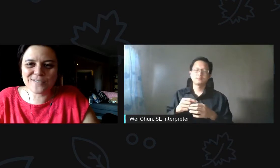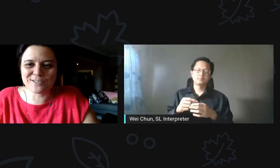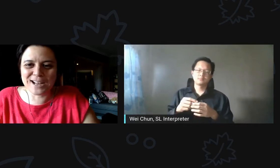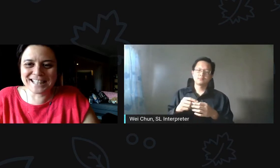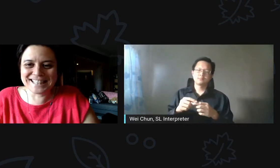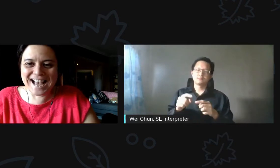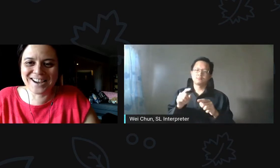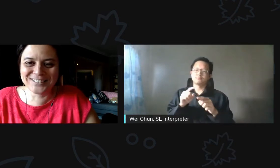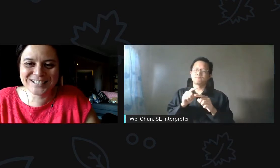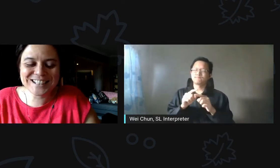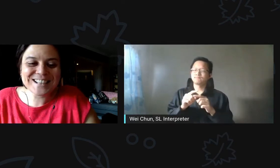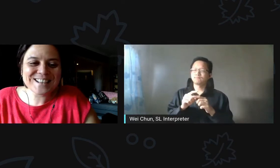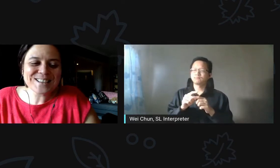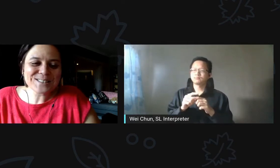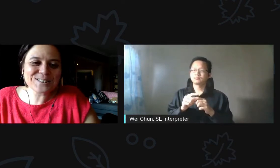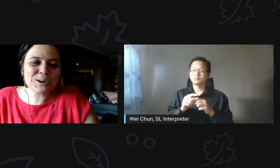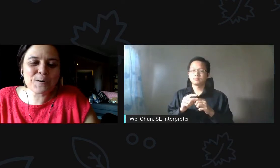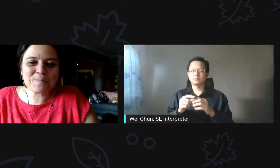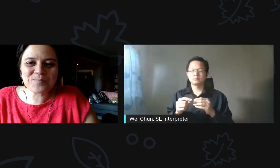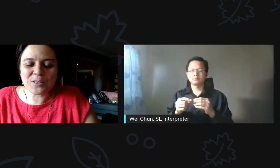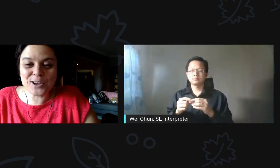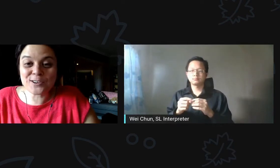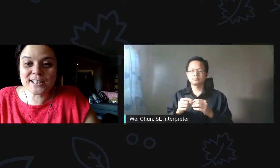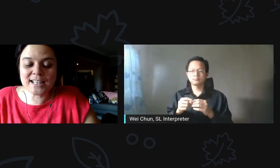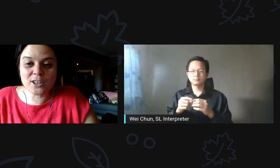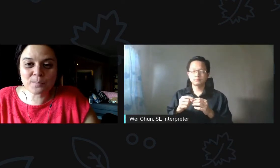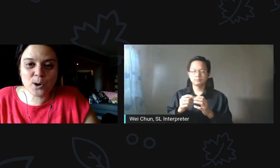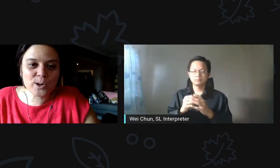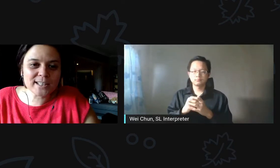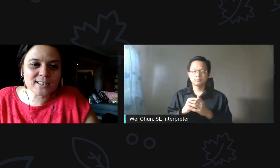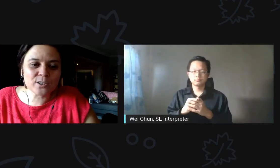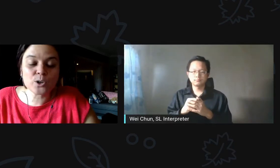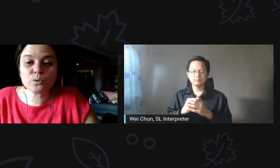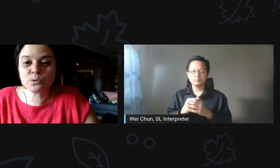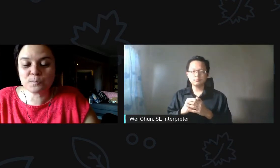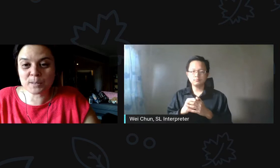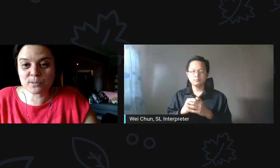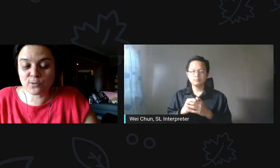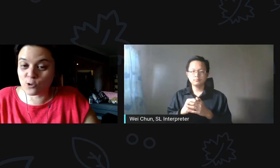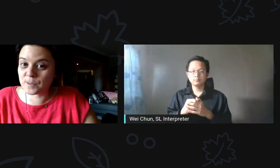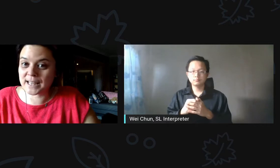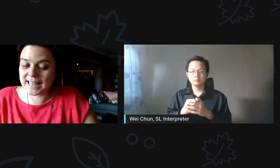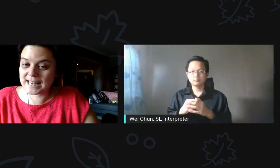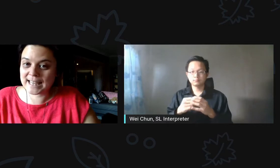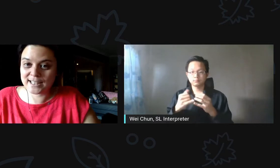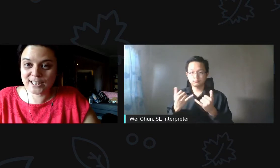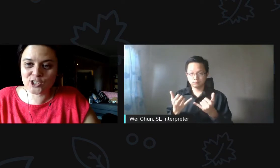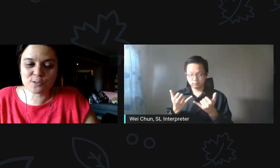if I write it down. So there is another poet who will be performing in English.